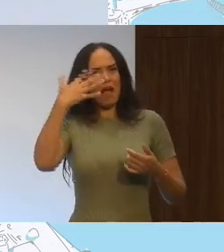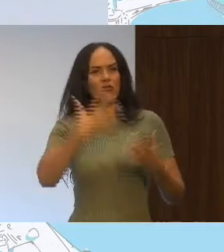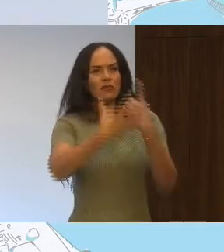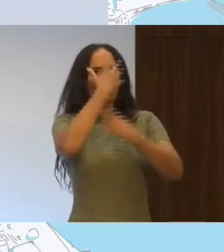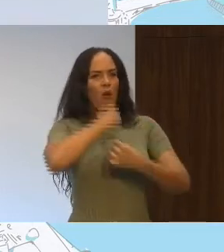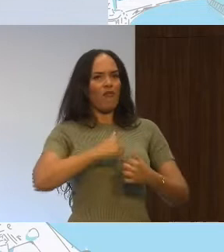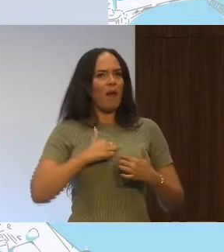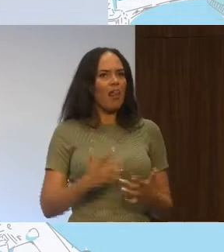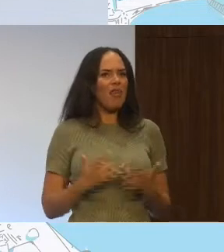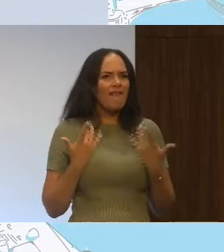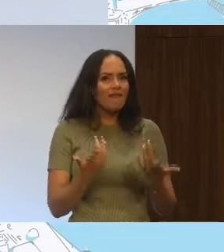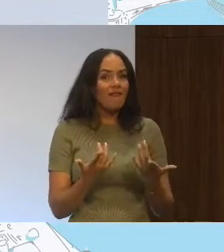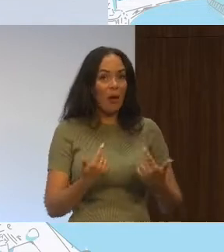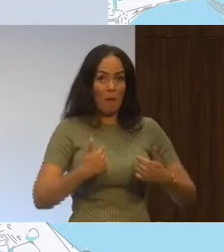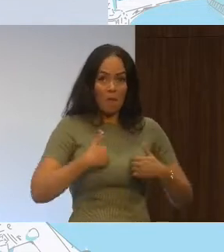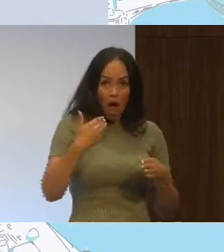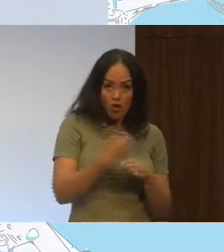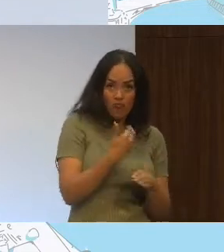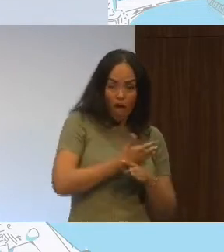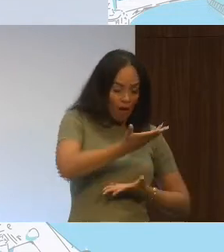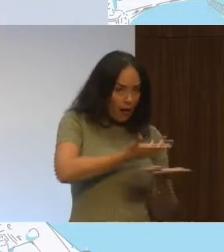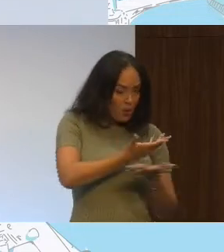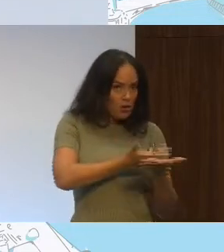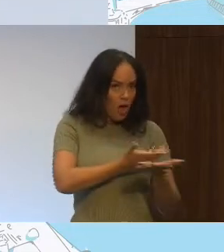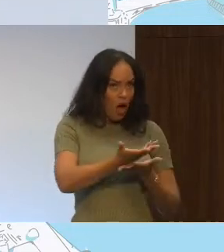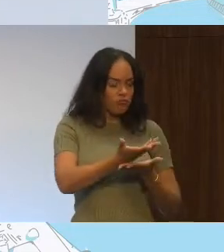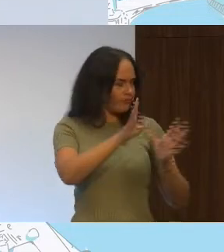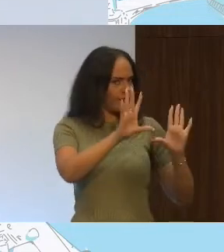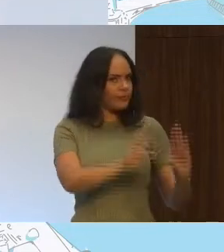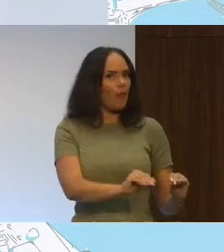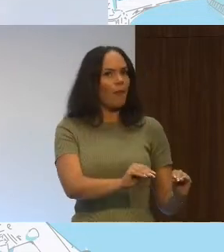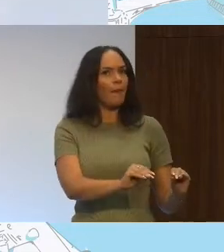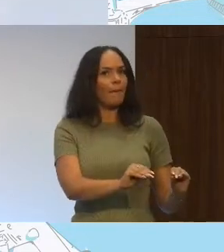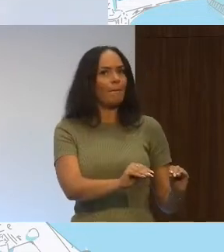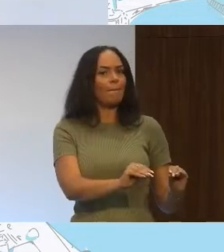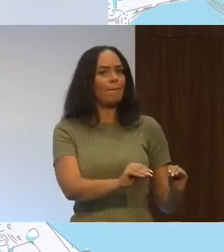My career as a busy counselor ended prematurely when I was in my professional, prime,